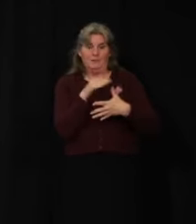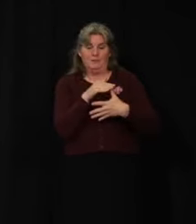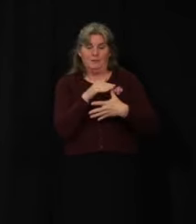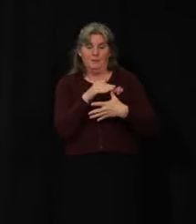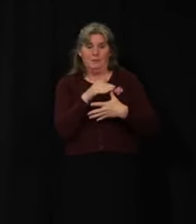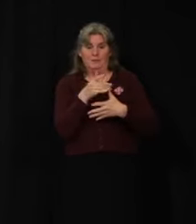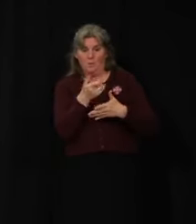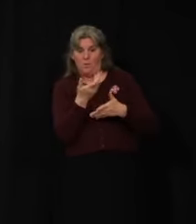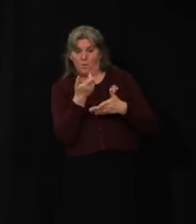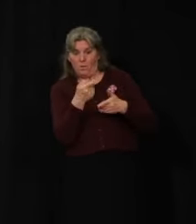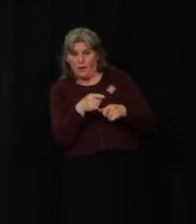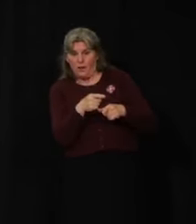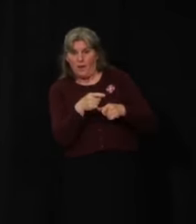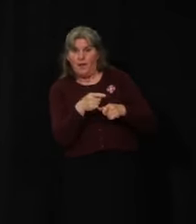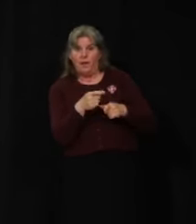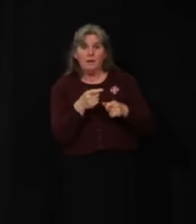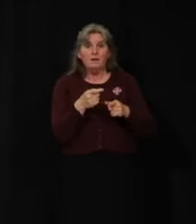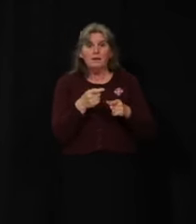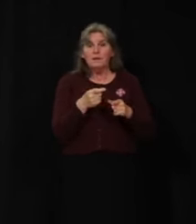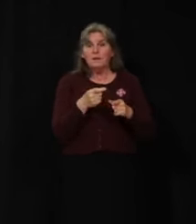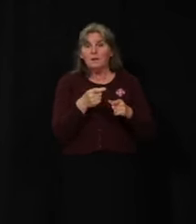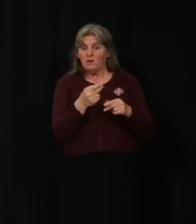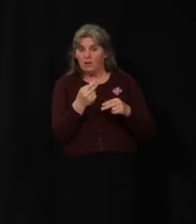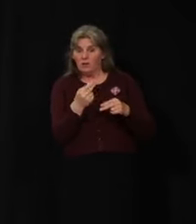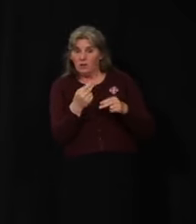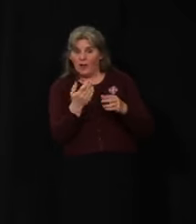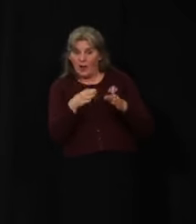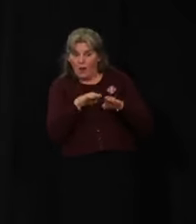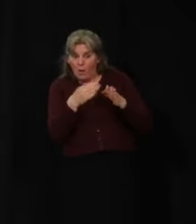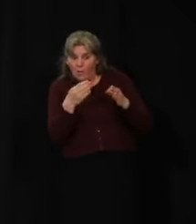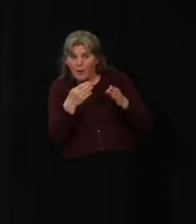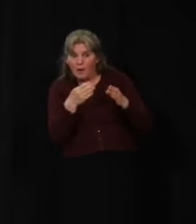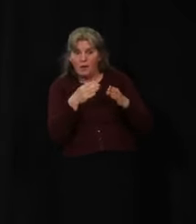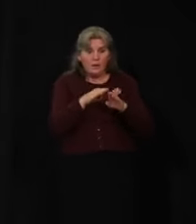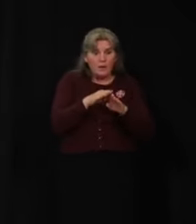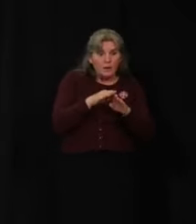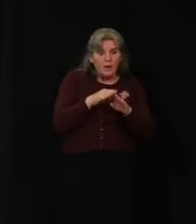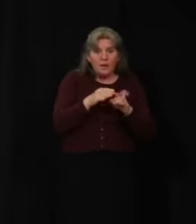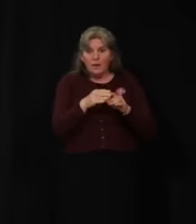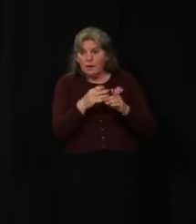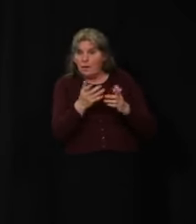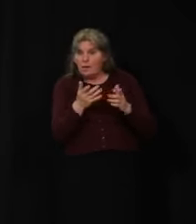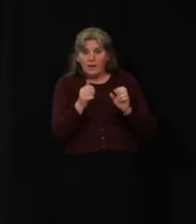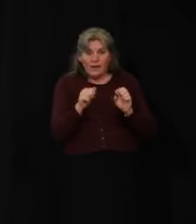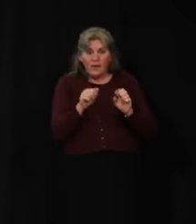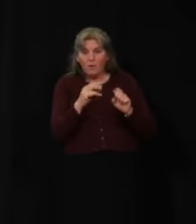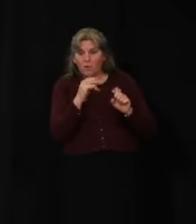on data from the 1918 influence academic that it is much better to take the economic hit from